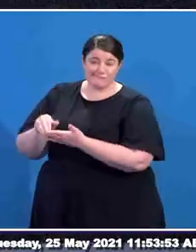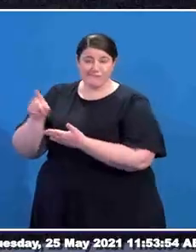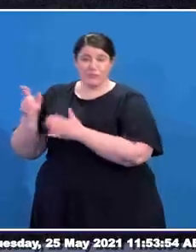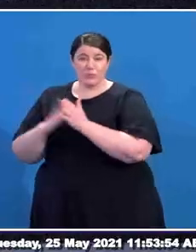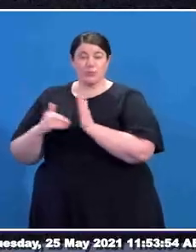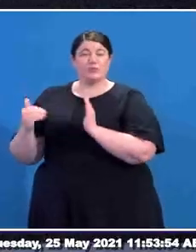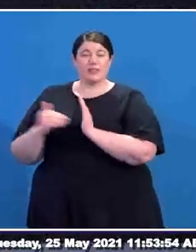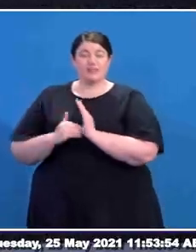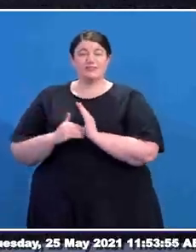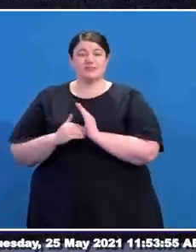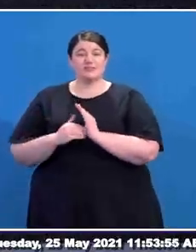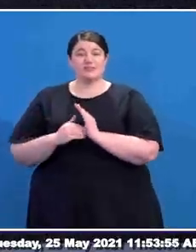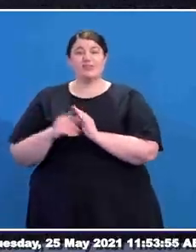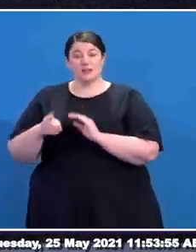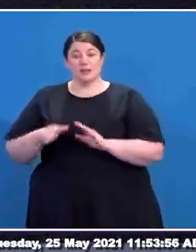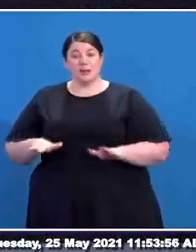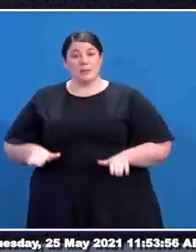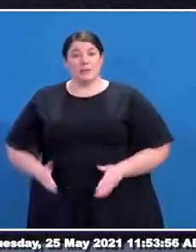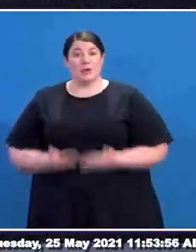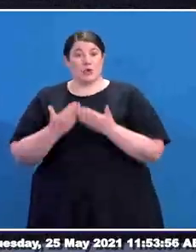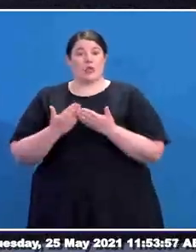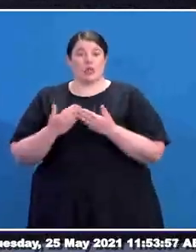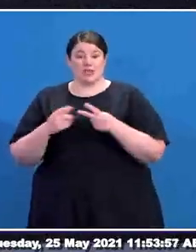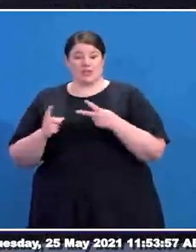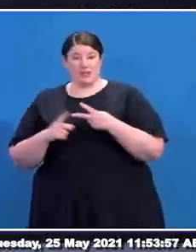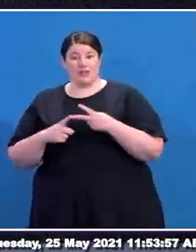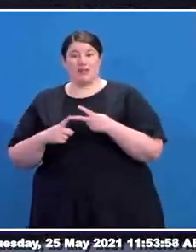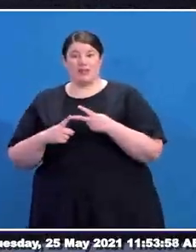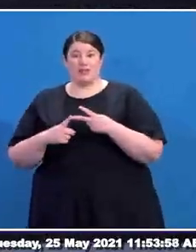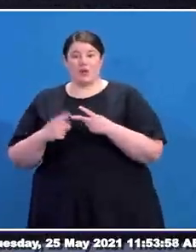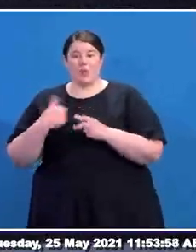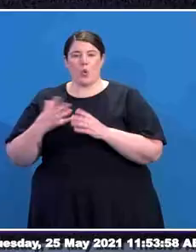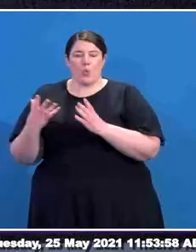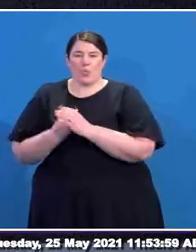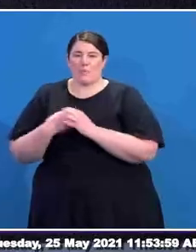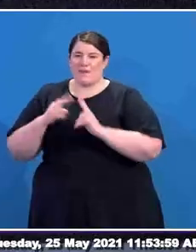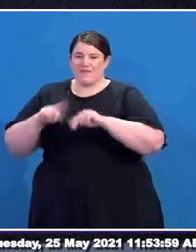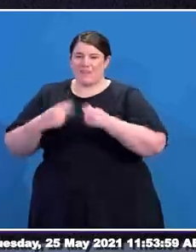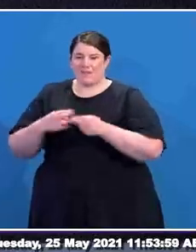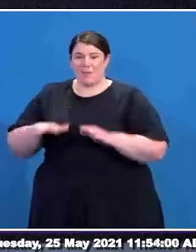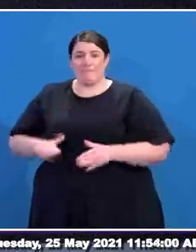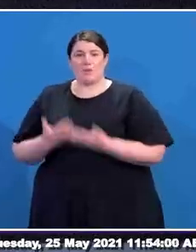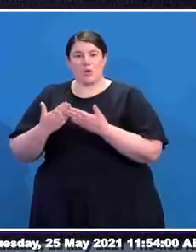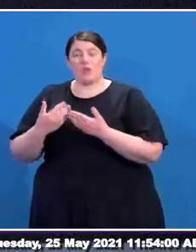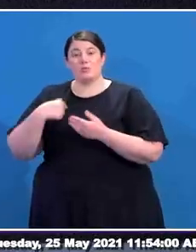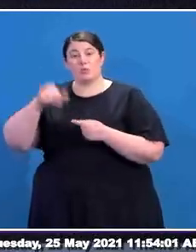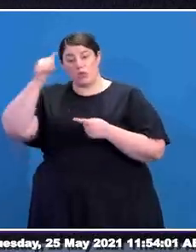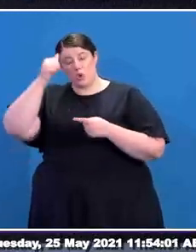And to give birth to her in New Zealand and be surrounded by my family because by then we had found out that had...